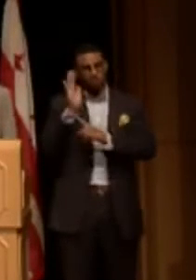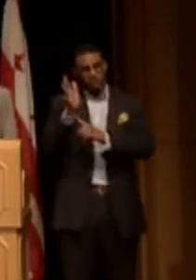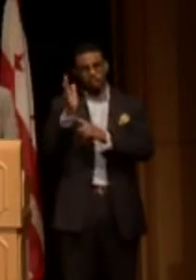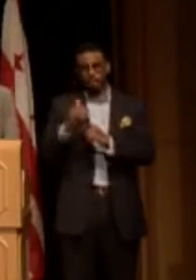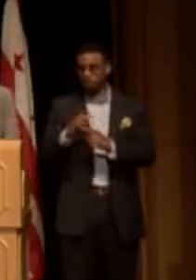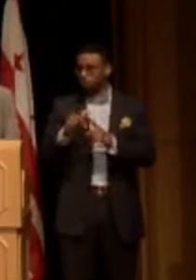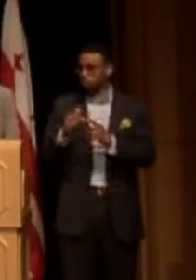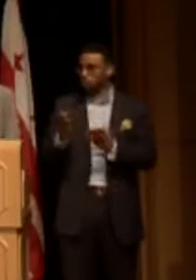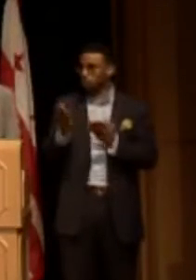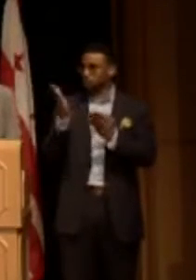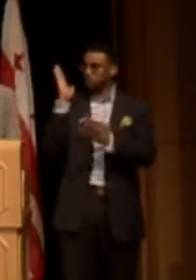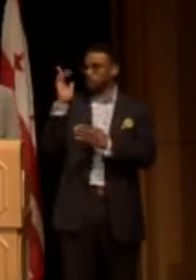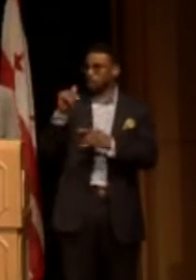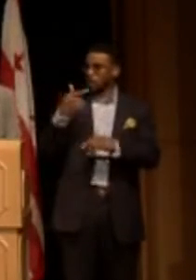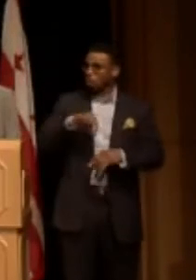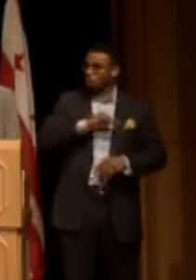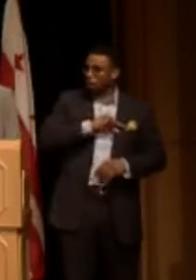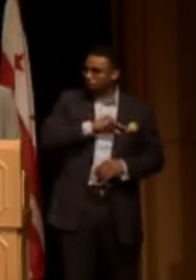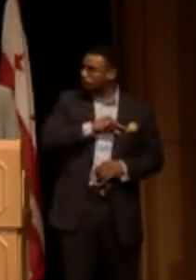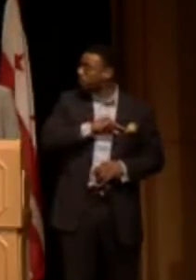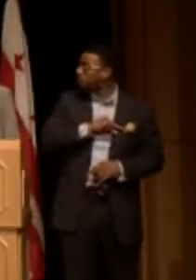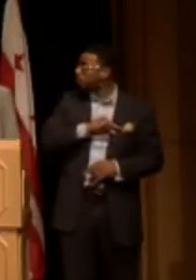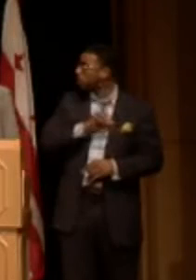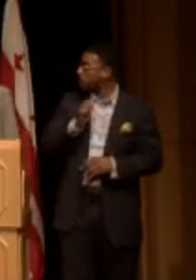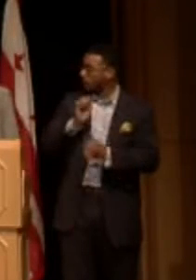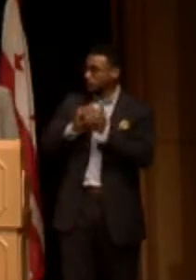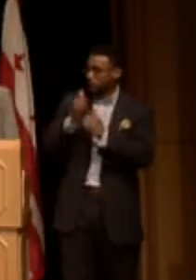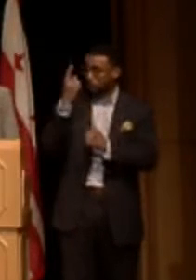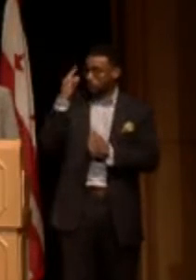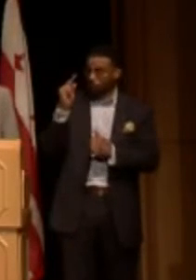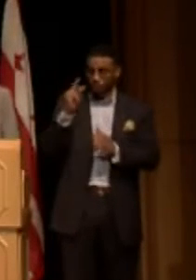TO PRESENT THEIR QUALIFICATIONS AND COMPETE FOR A CONTRACT AWARD